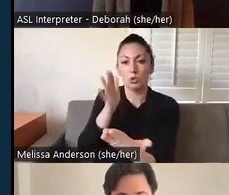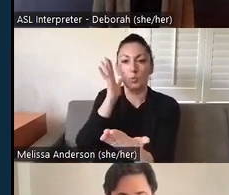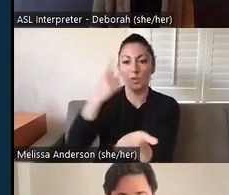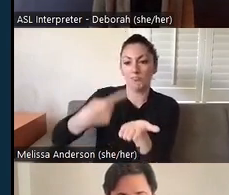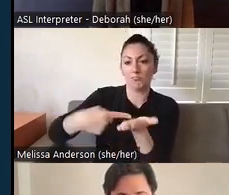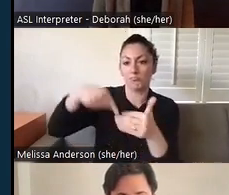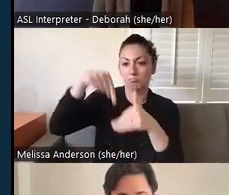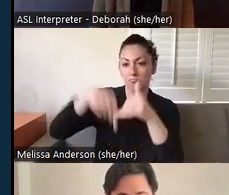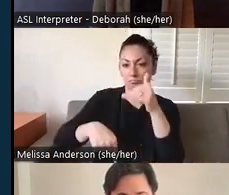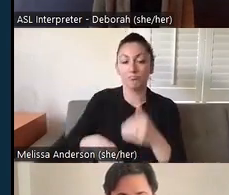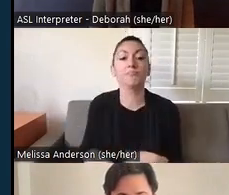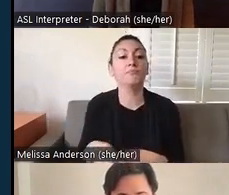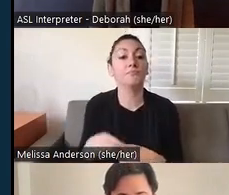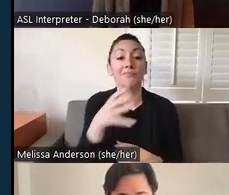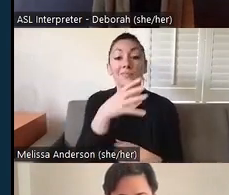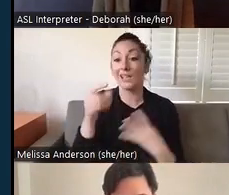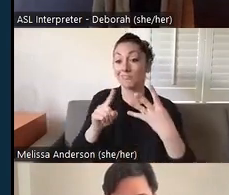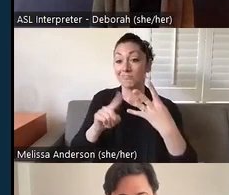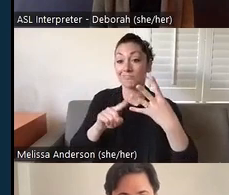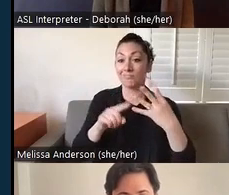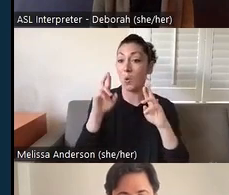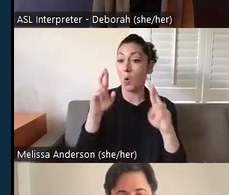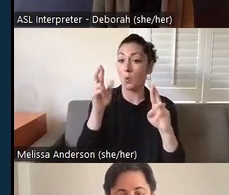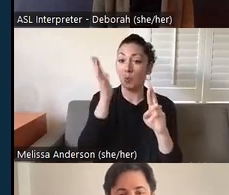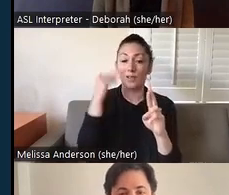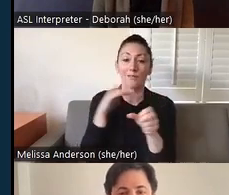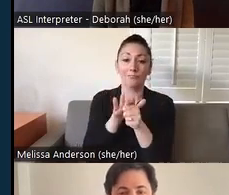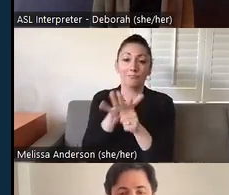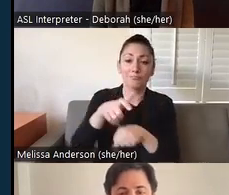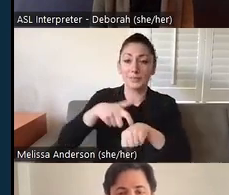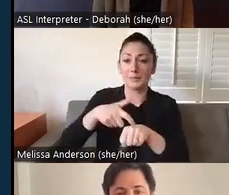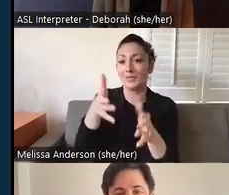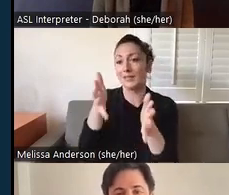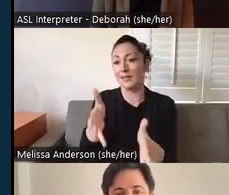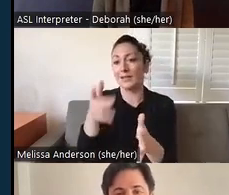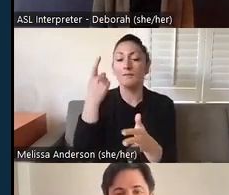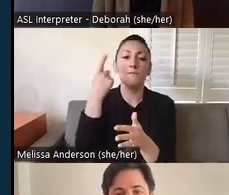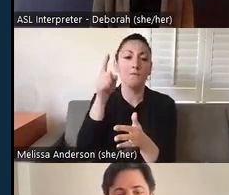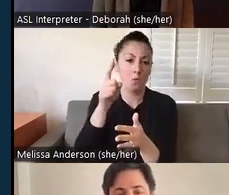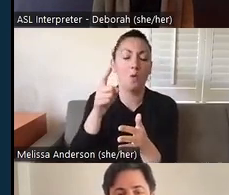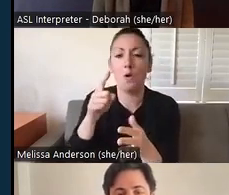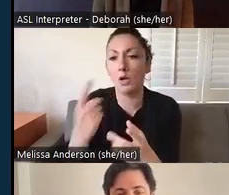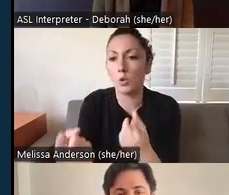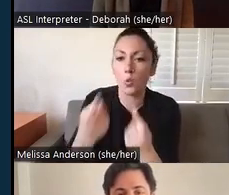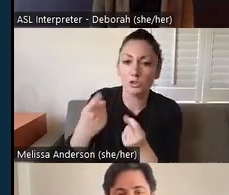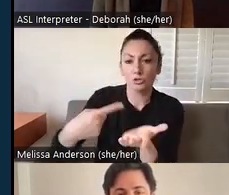which is our treatment approach that we will be explaining. And if hopefully we have enough time,